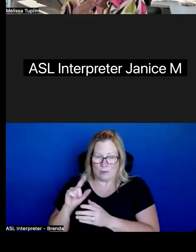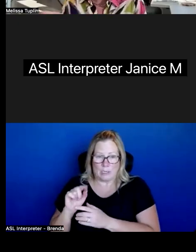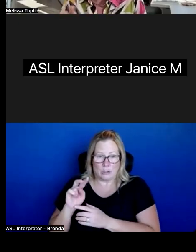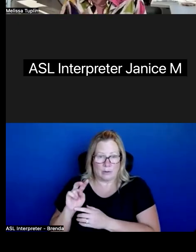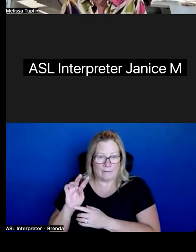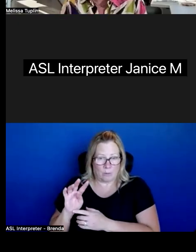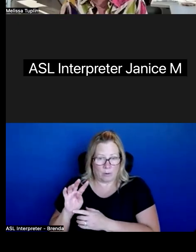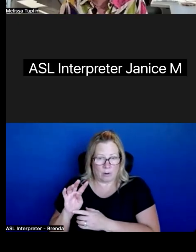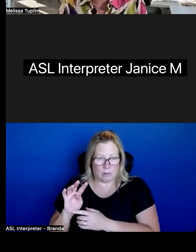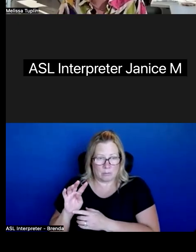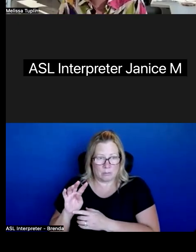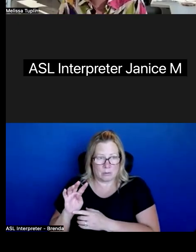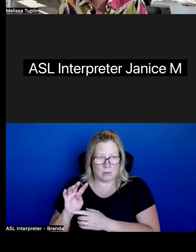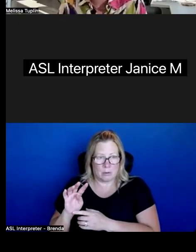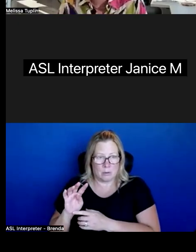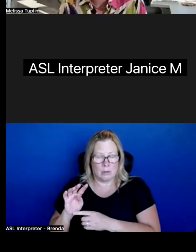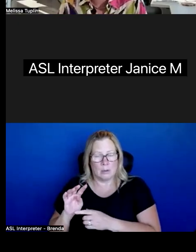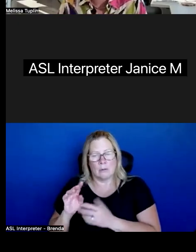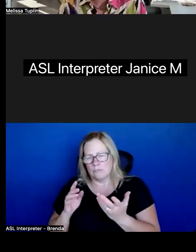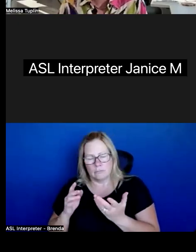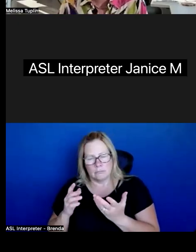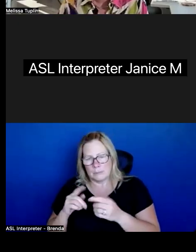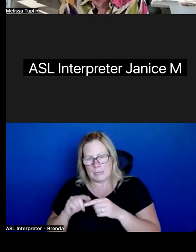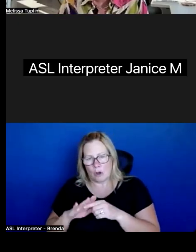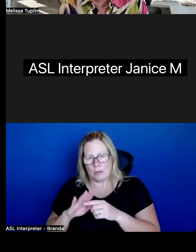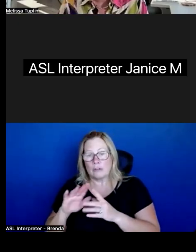unless your fiscal begins late in the calendar year,